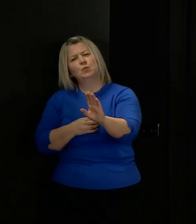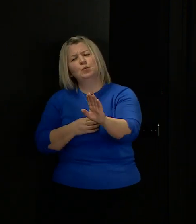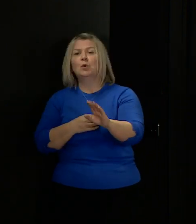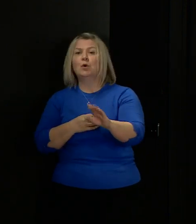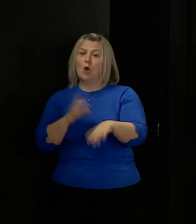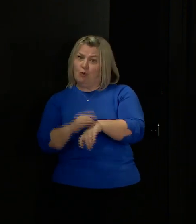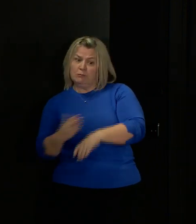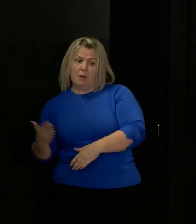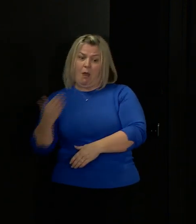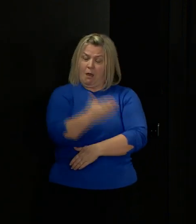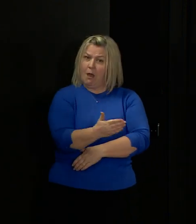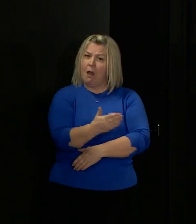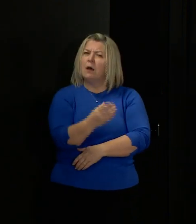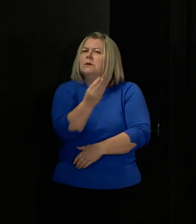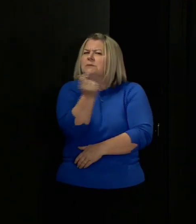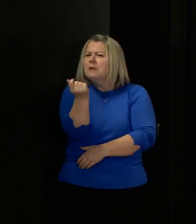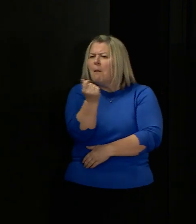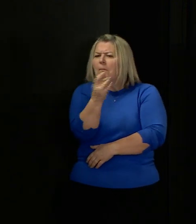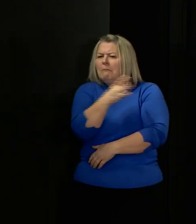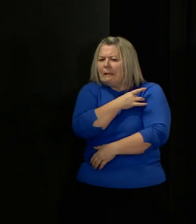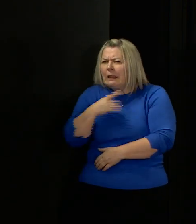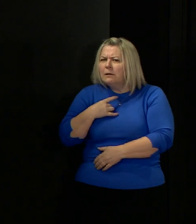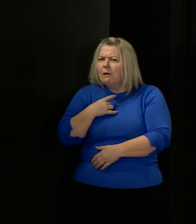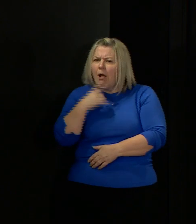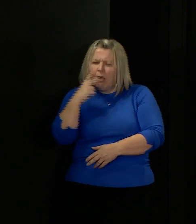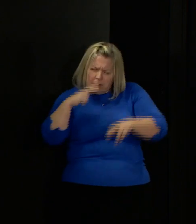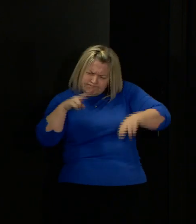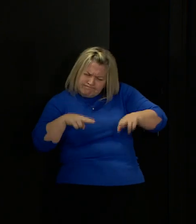cancer treatment may be altered due to the risks that covered nineteen Posey's